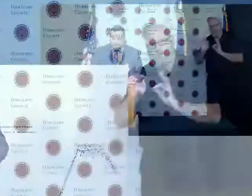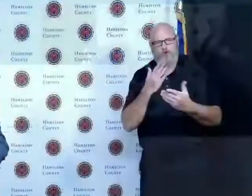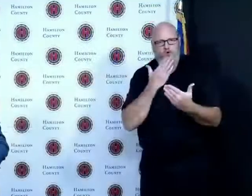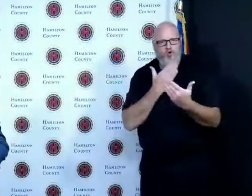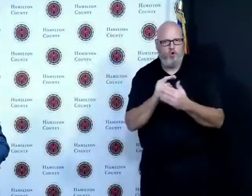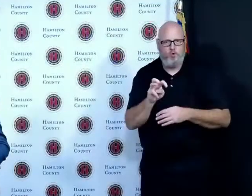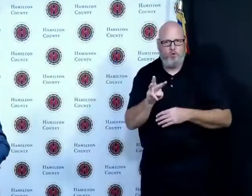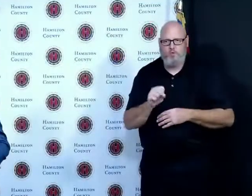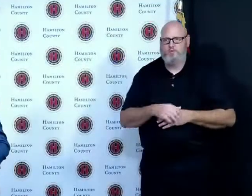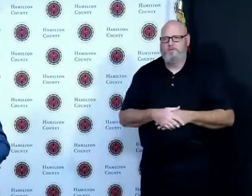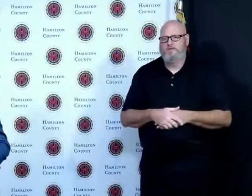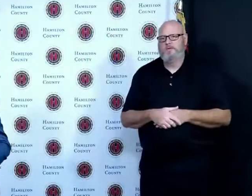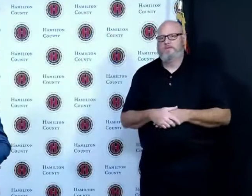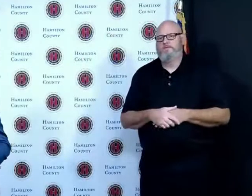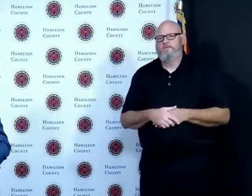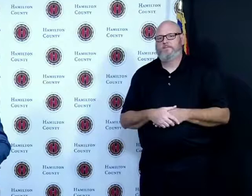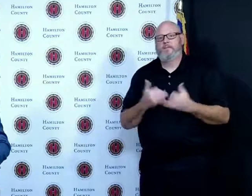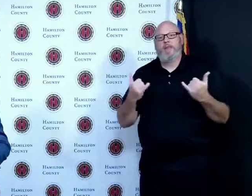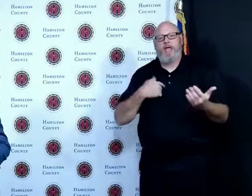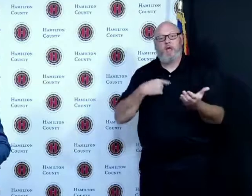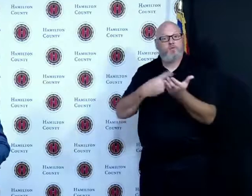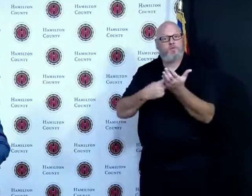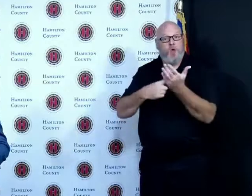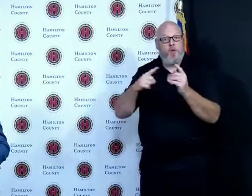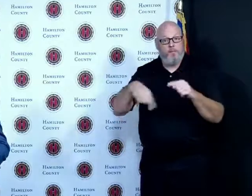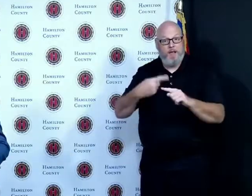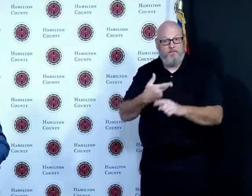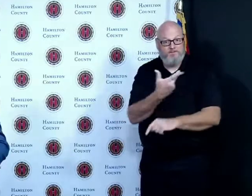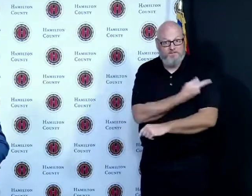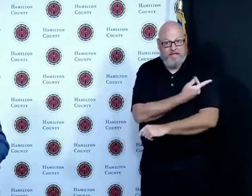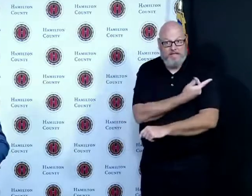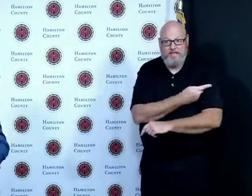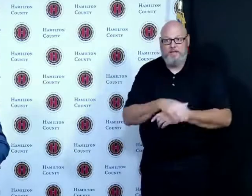County there are many providers in our community that are continuing to work with those that are